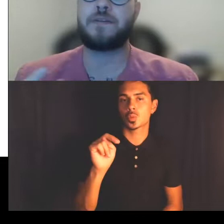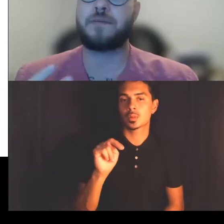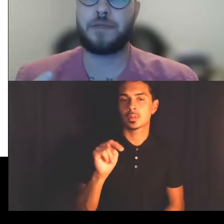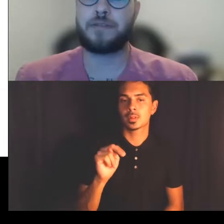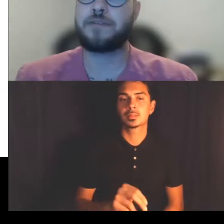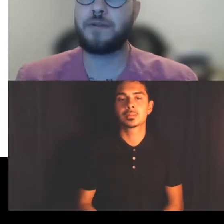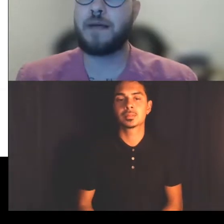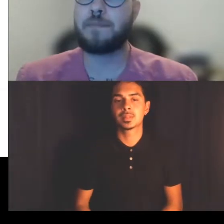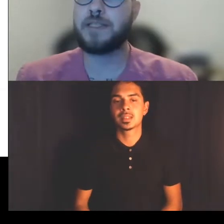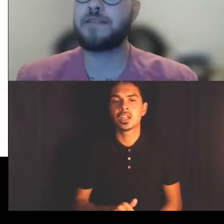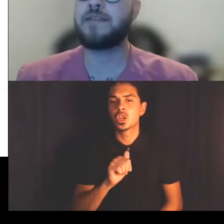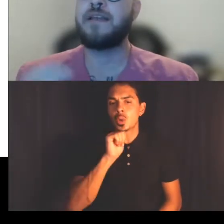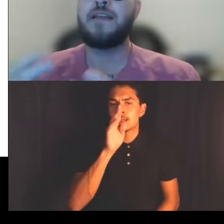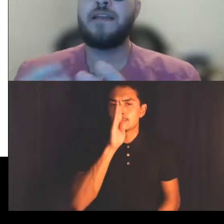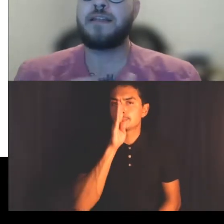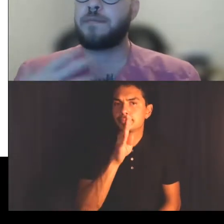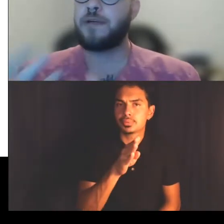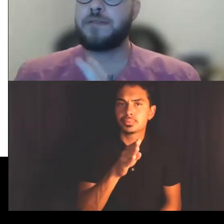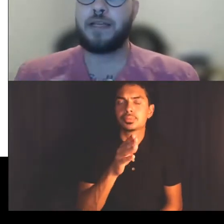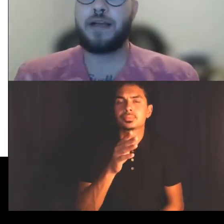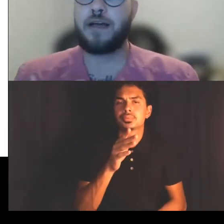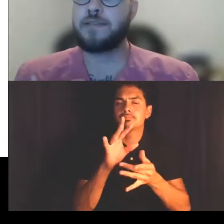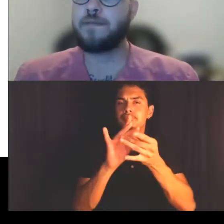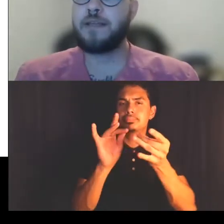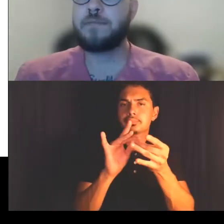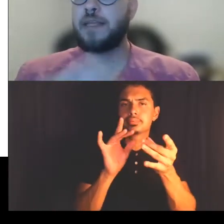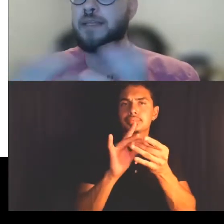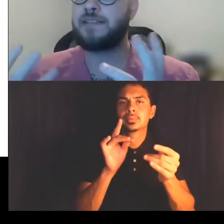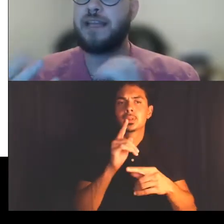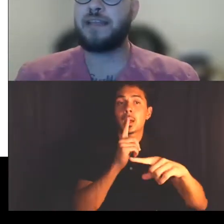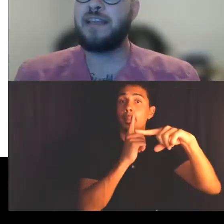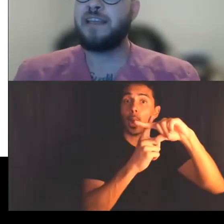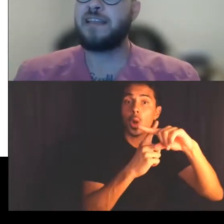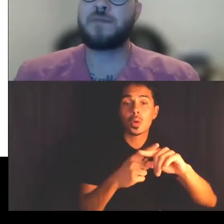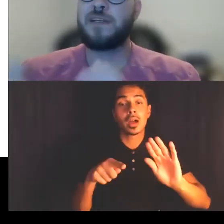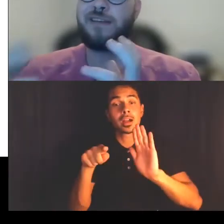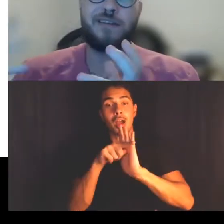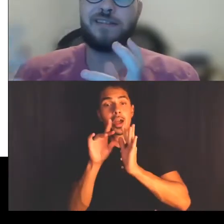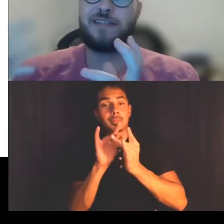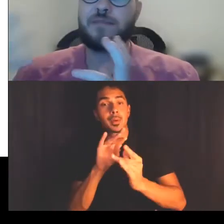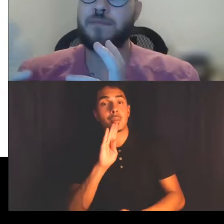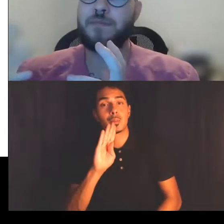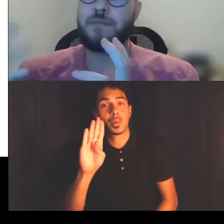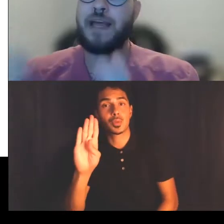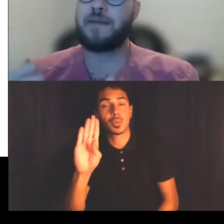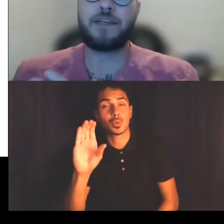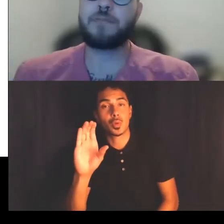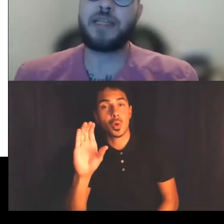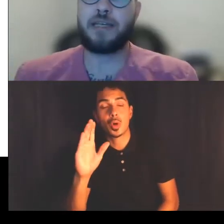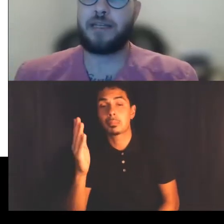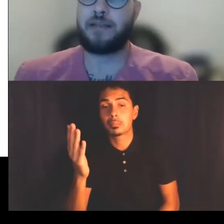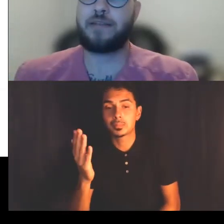different birth control options, the pros and cons of them, things like this one causes heavier bleeding.